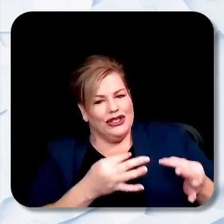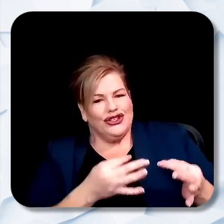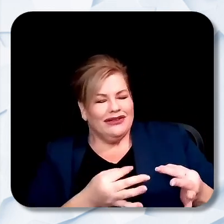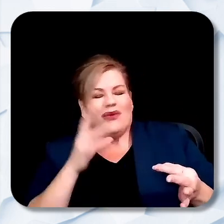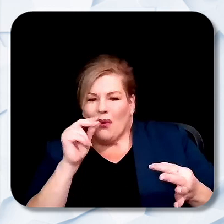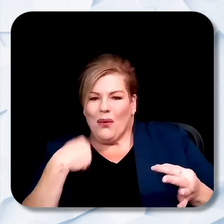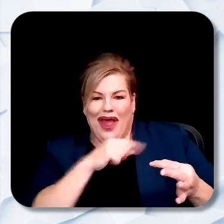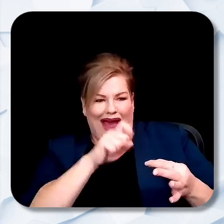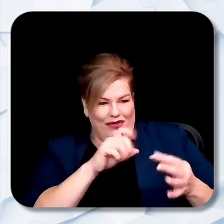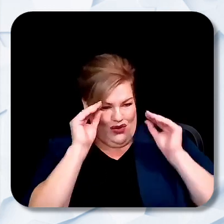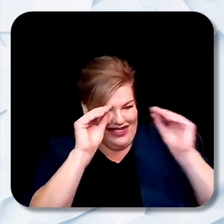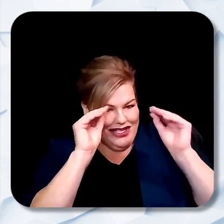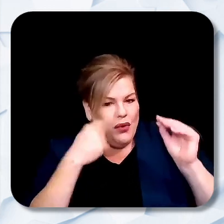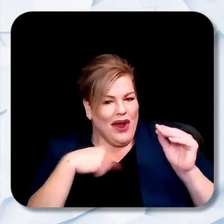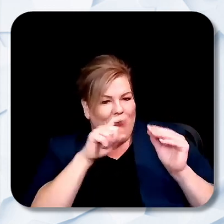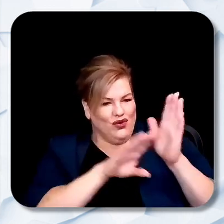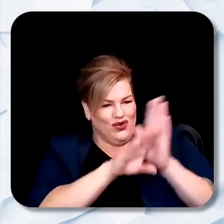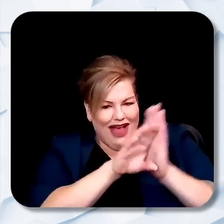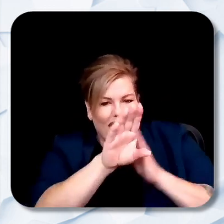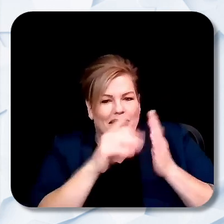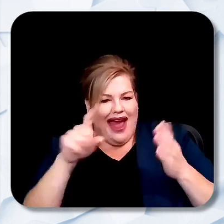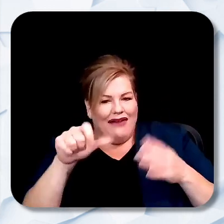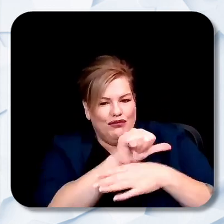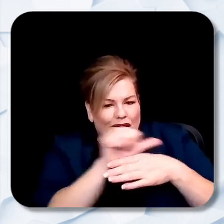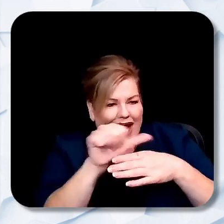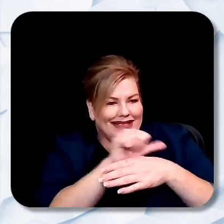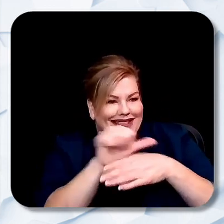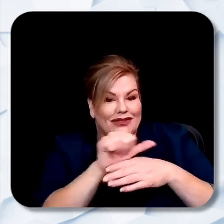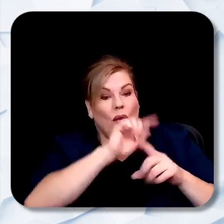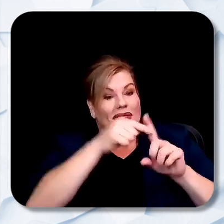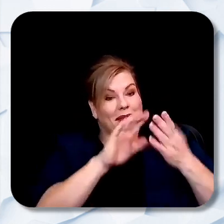to develop that they have to practice, and that becomes more sophisticated as they get older.